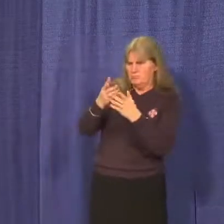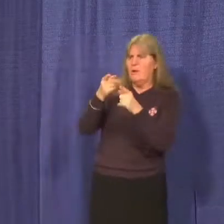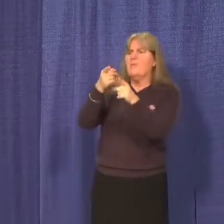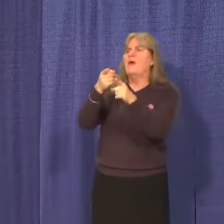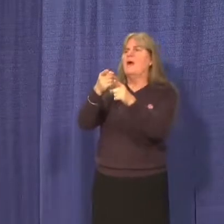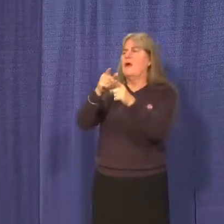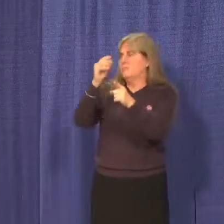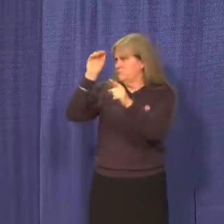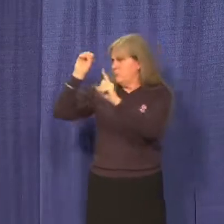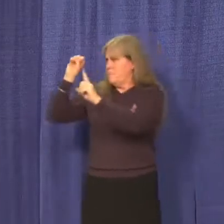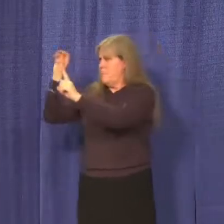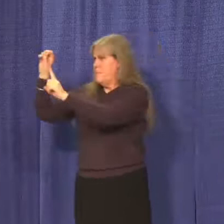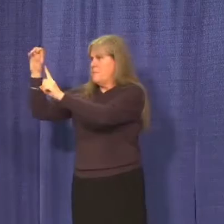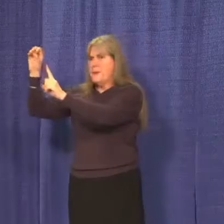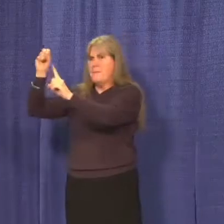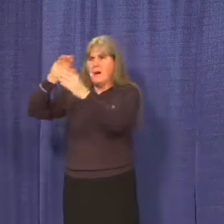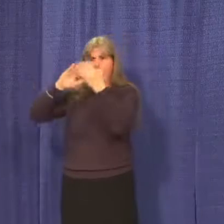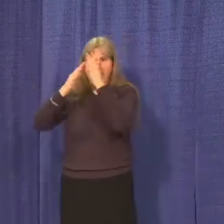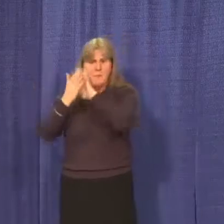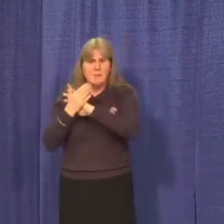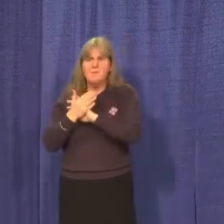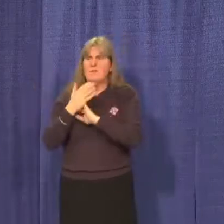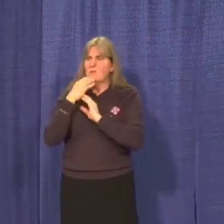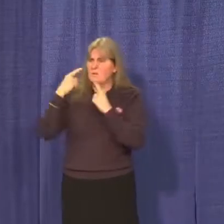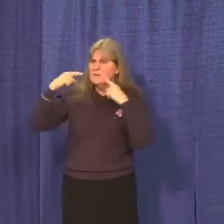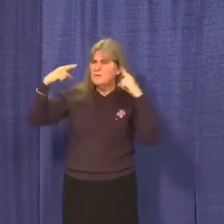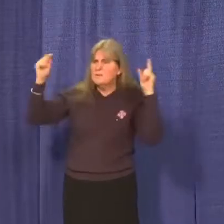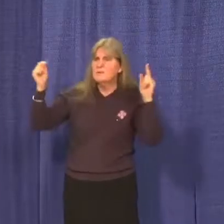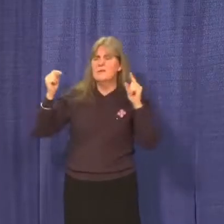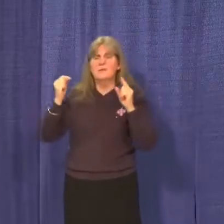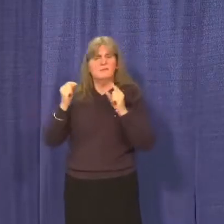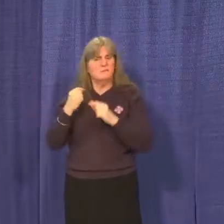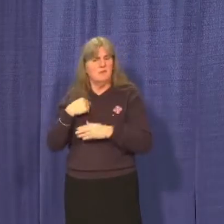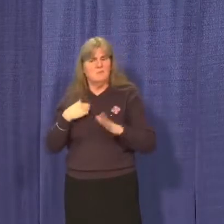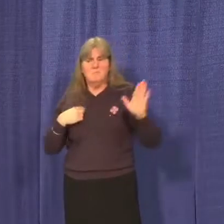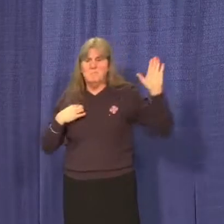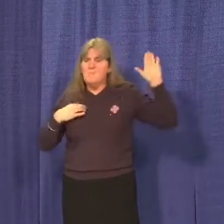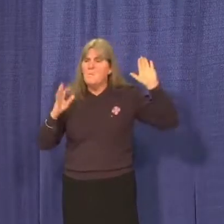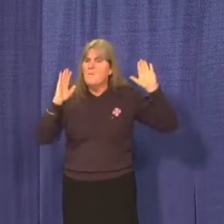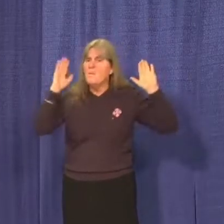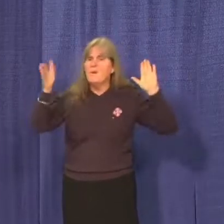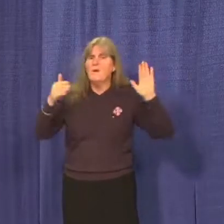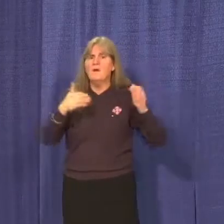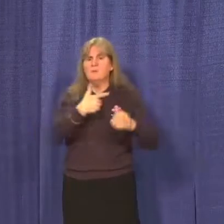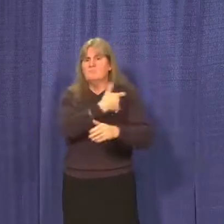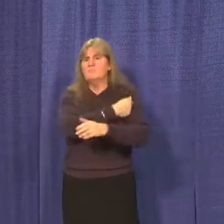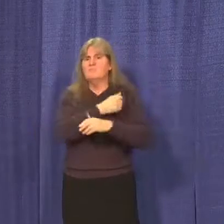to get the vaccine and promoting the efficacy and the safety of the vaccinations.